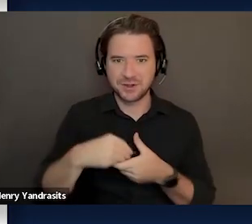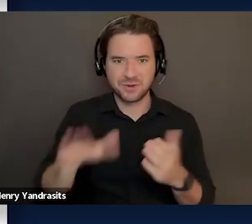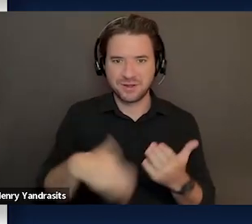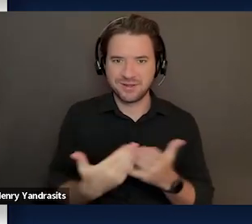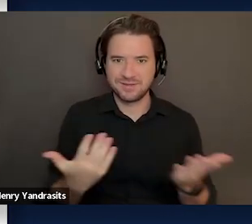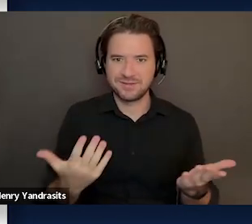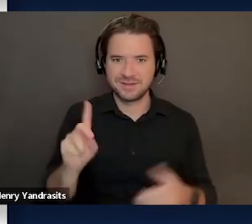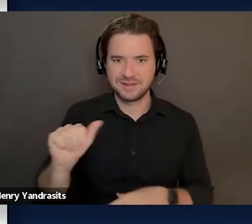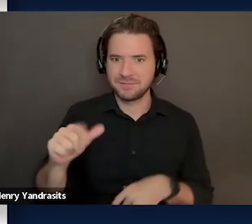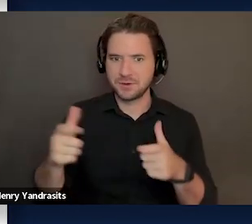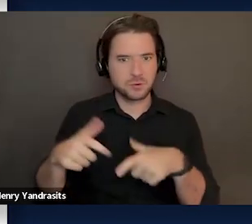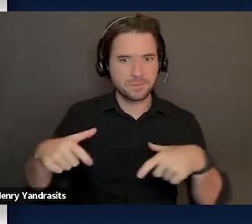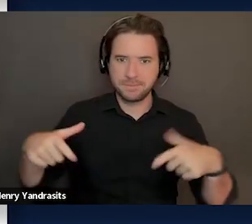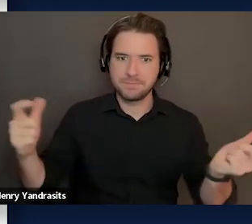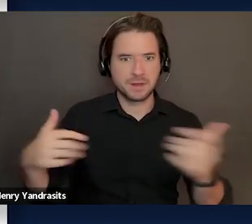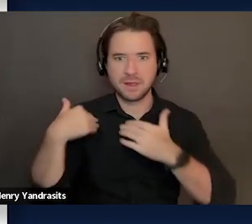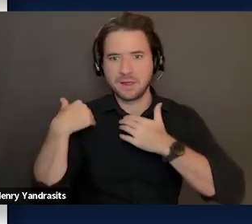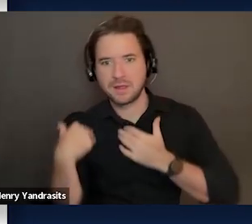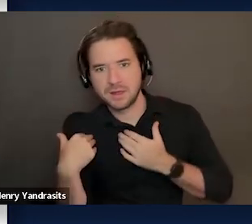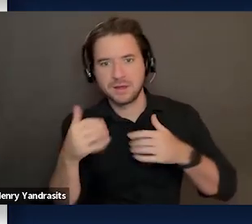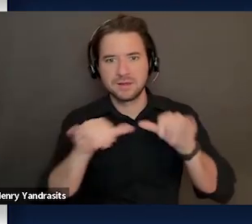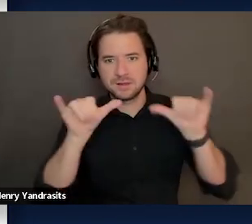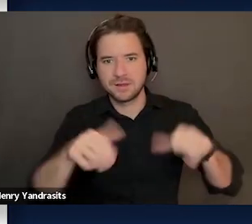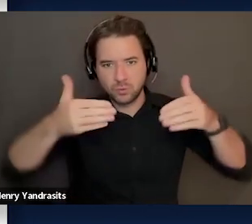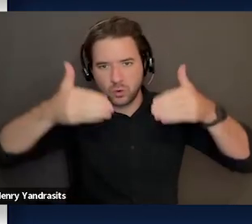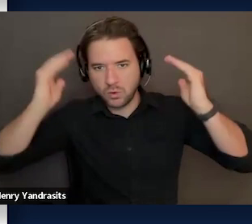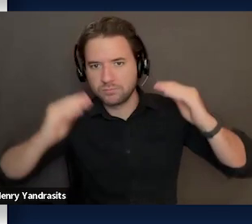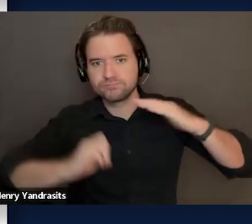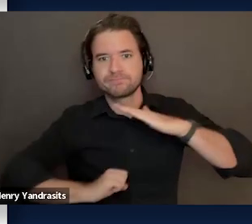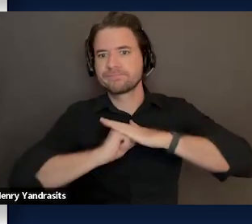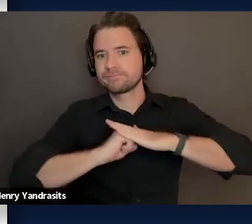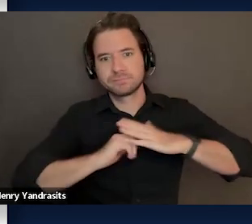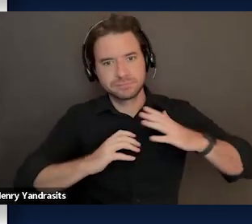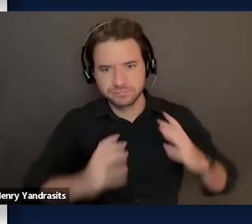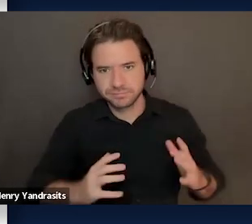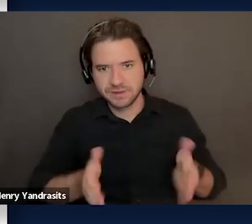Disability is too big, it's too burdensome, it will overwhelm the system, it asks too much.